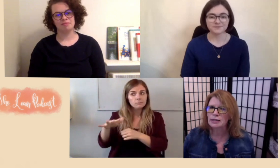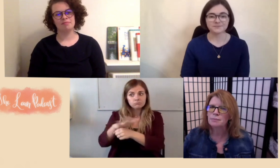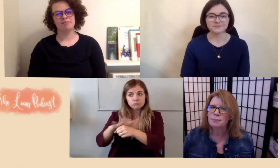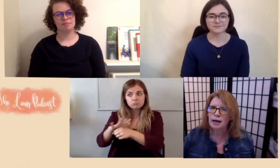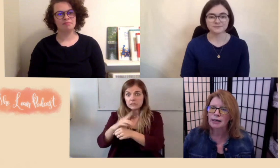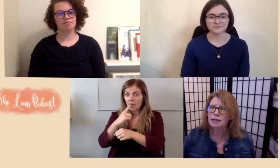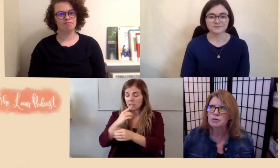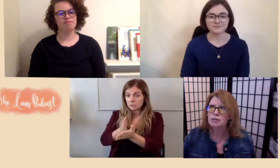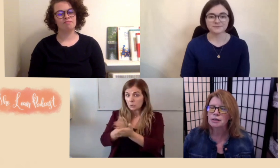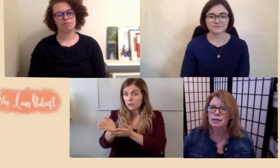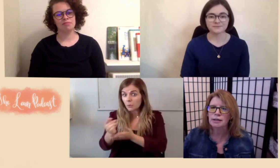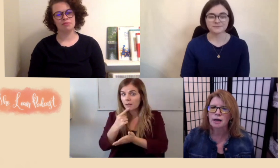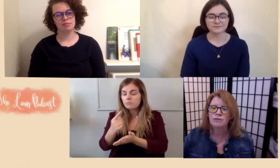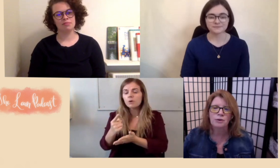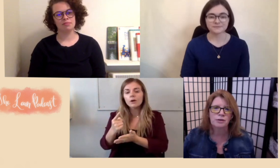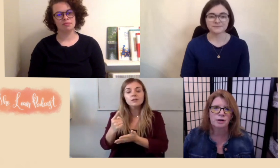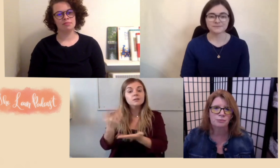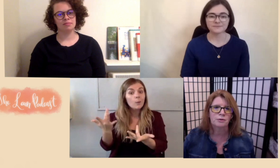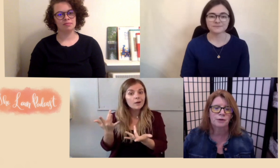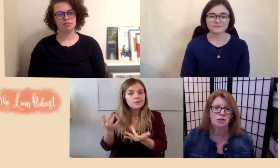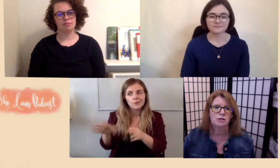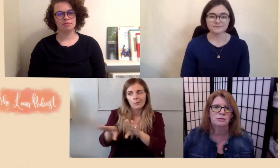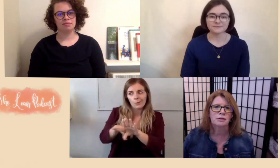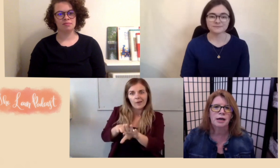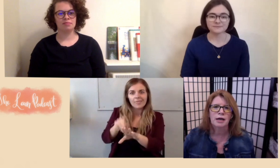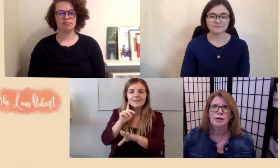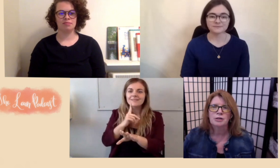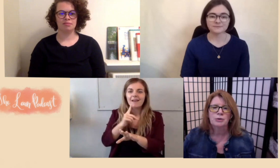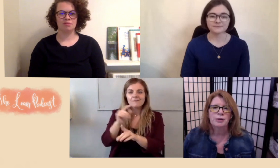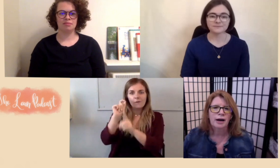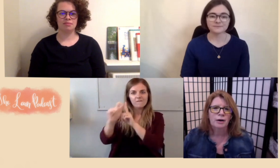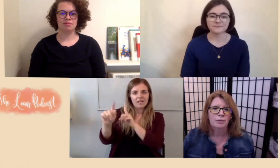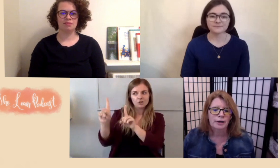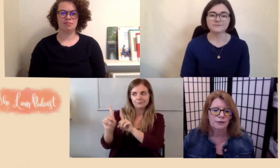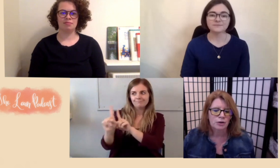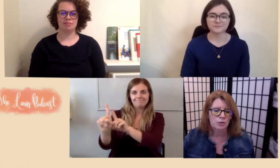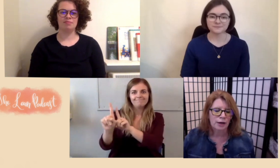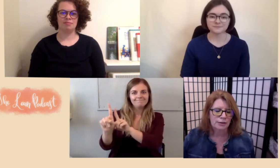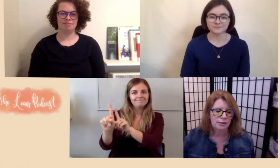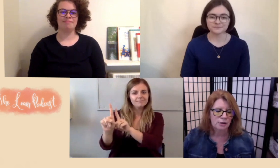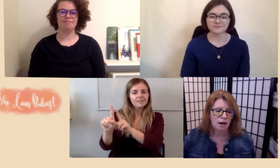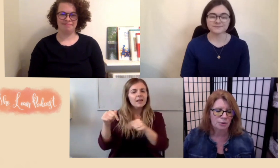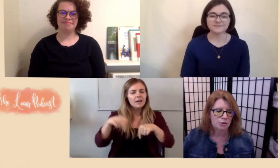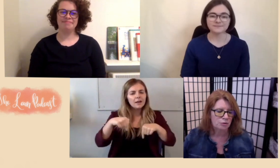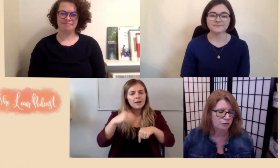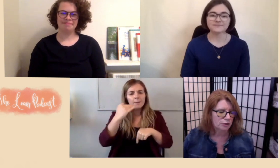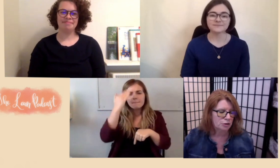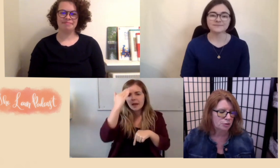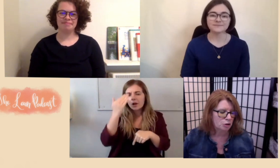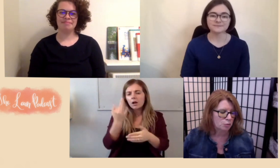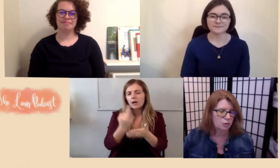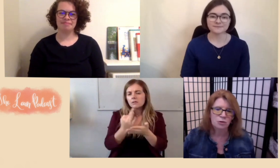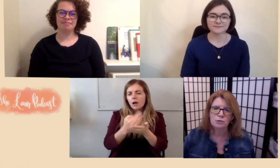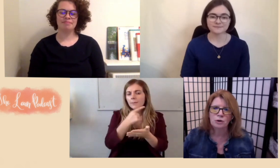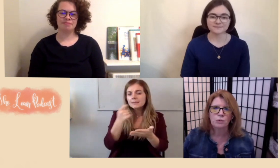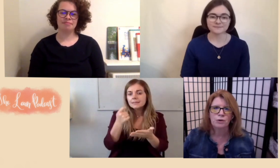with deaf professionals. Now in the US, it's common to refer to interpreters who work with deaf professionals in a regular way